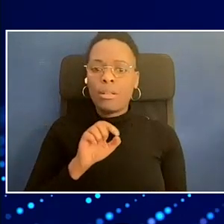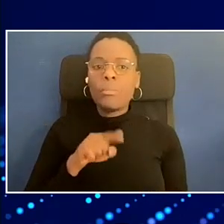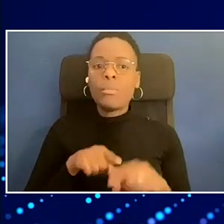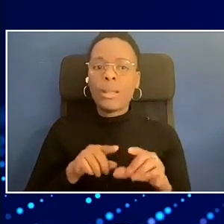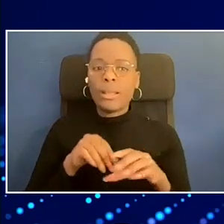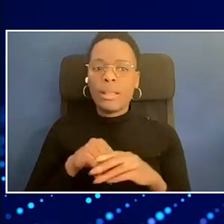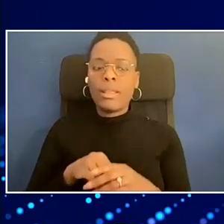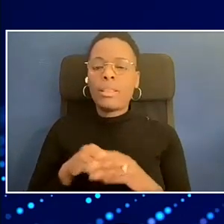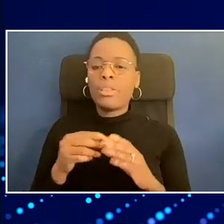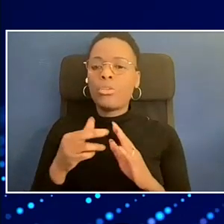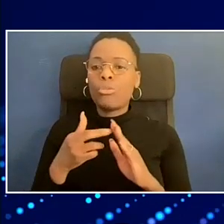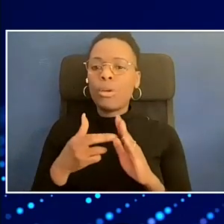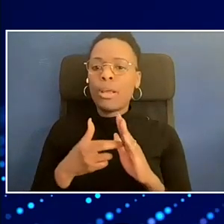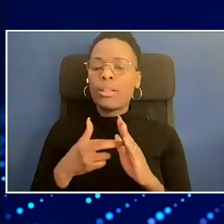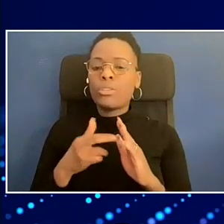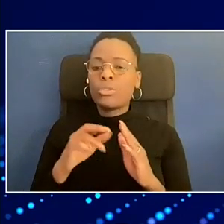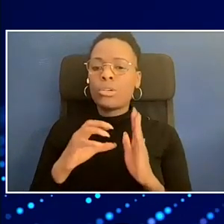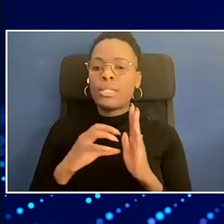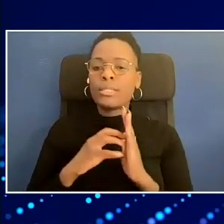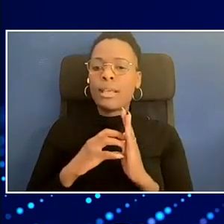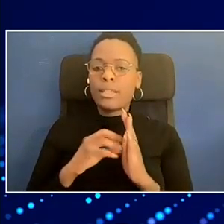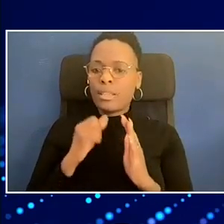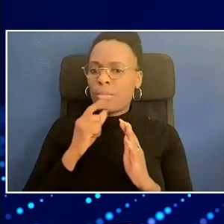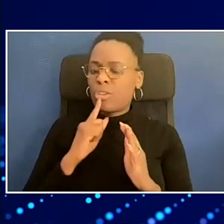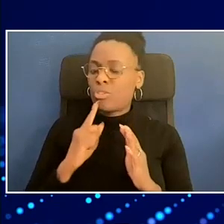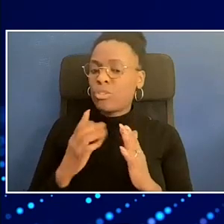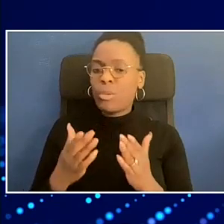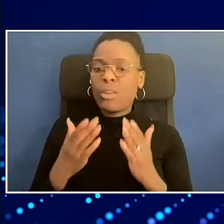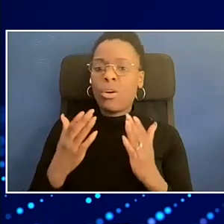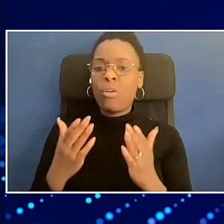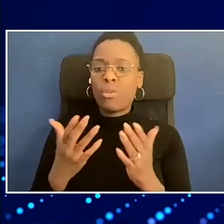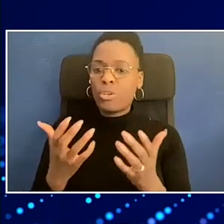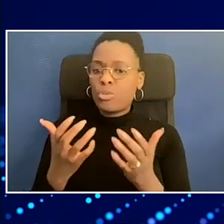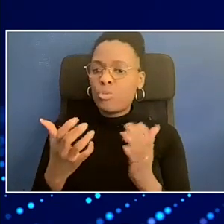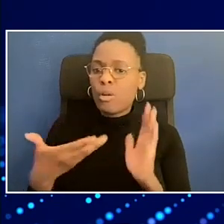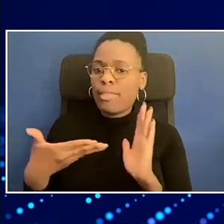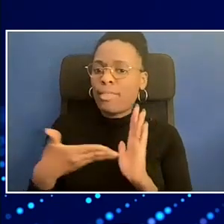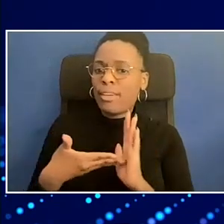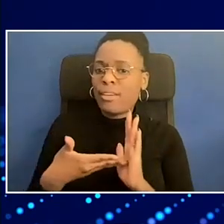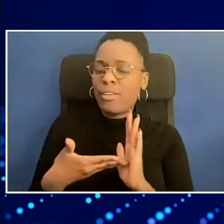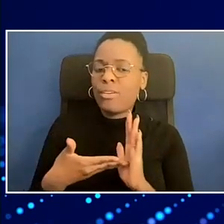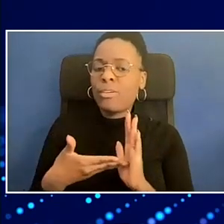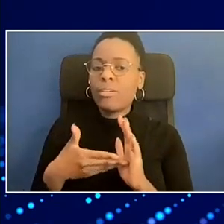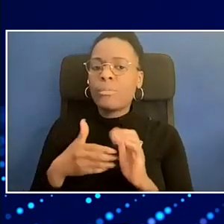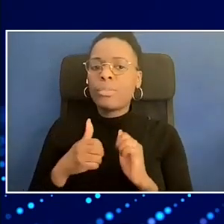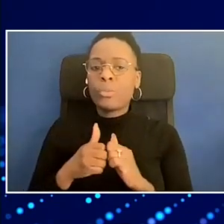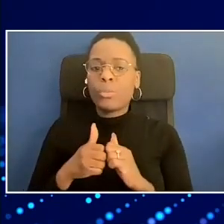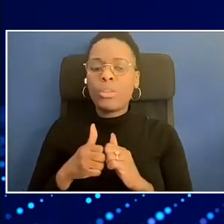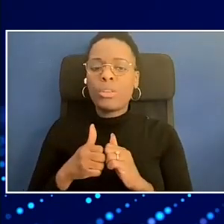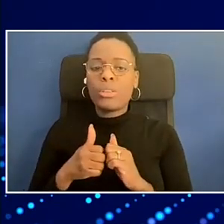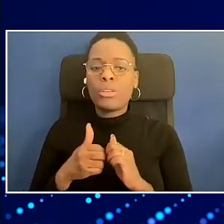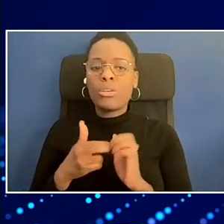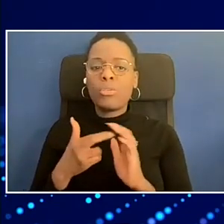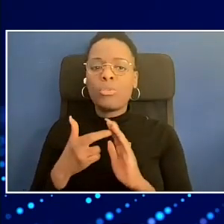can offer, you know, what you want there, you know, as far as the regulatory text. I- Denise, did you want to weigh in?